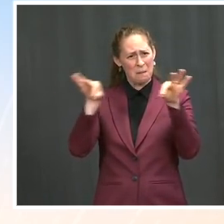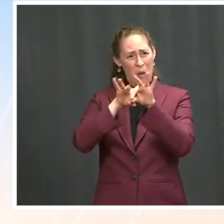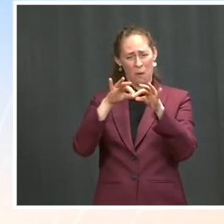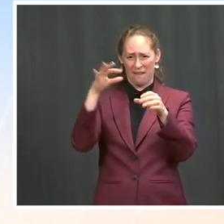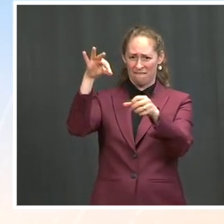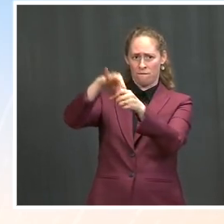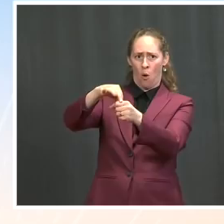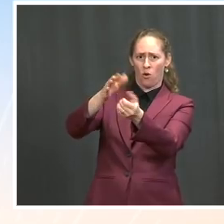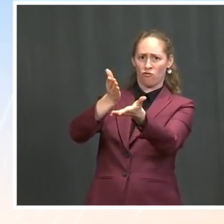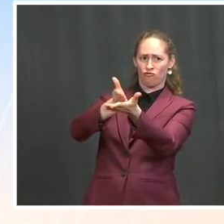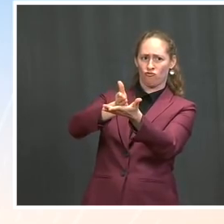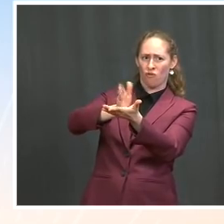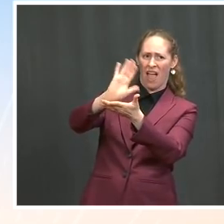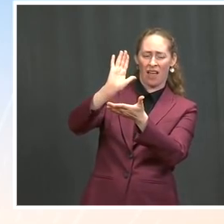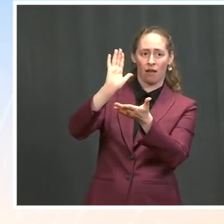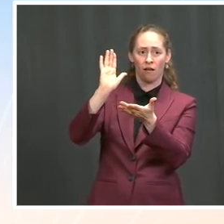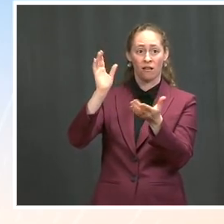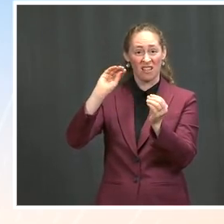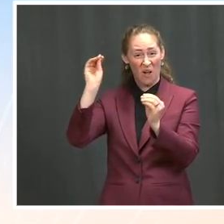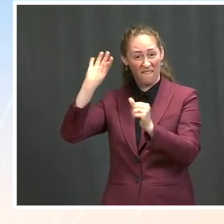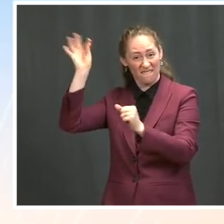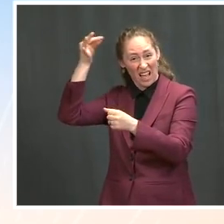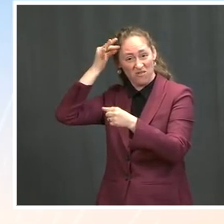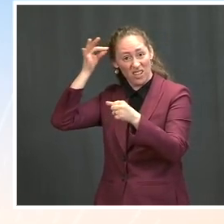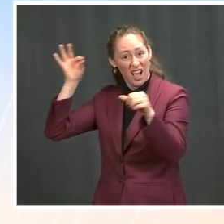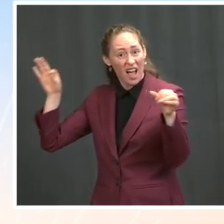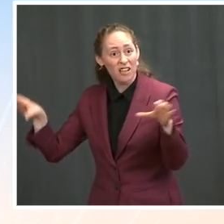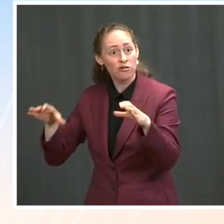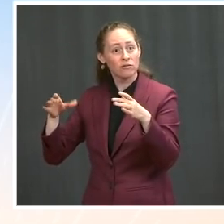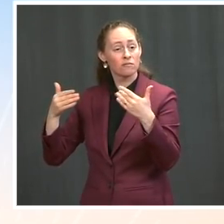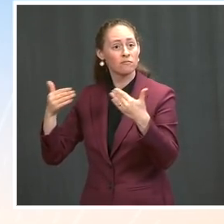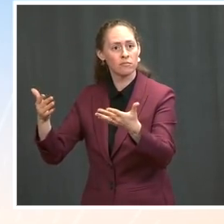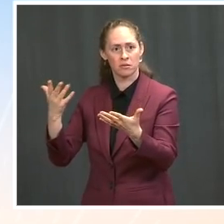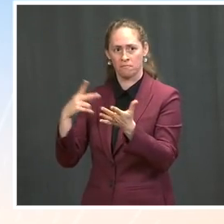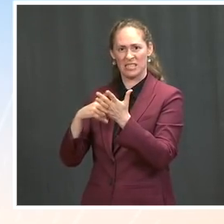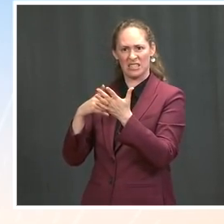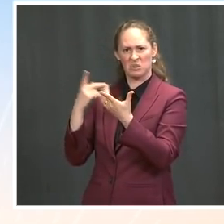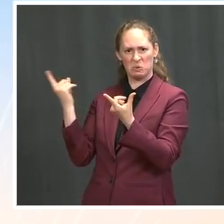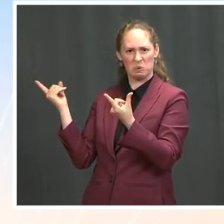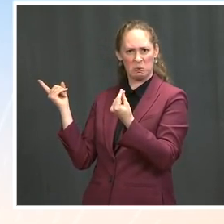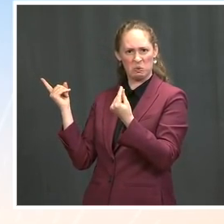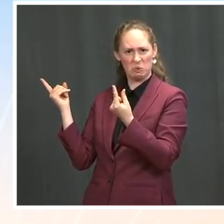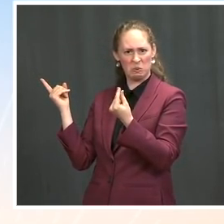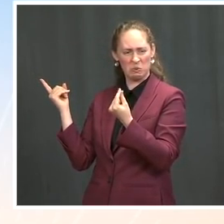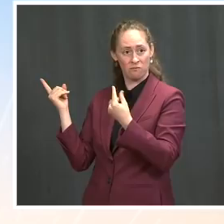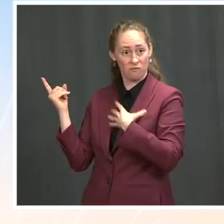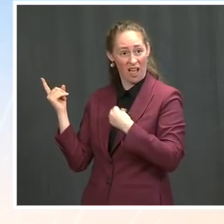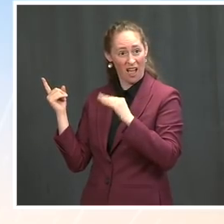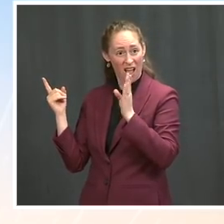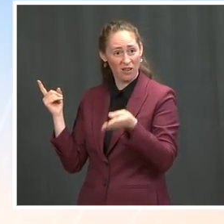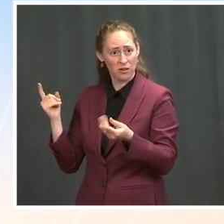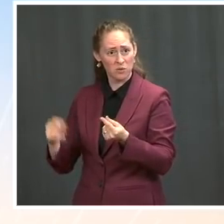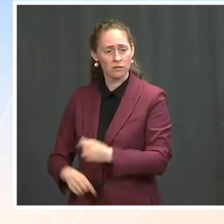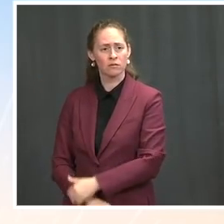what is left for the White House to do? Ms. Psaki: Well, I don't think we accept that. All I'm -- the point I'm making is that it's also state action.